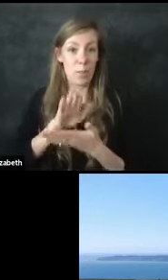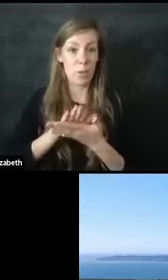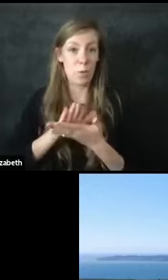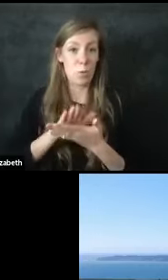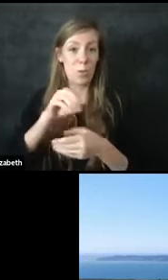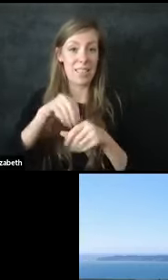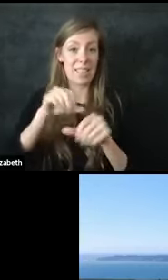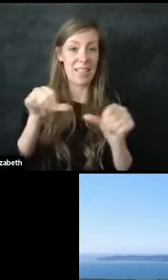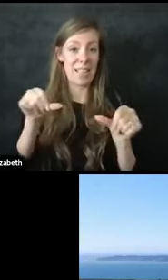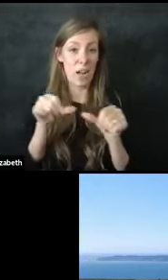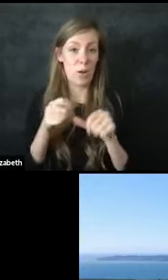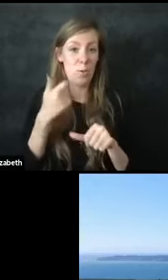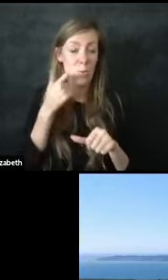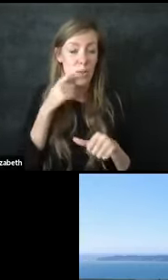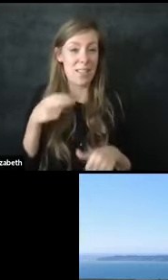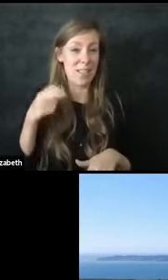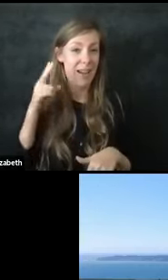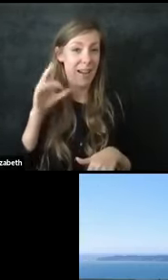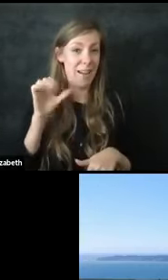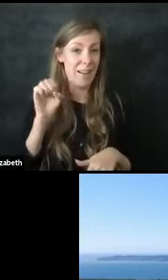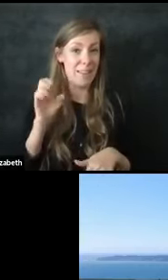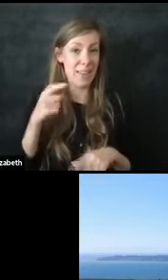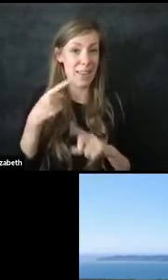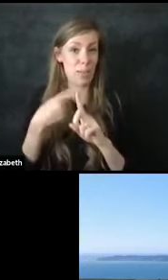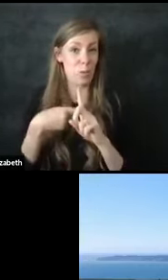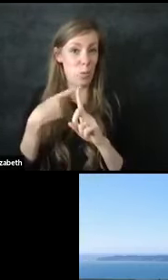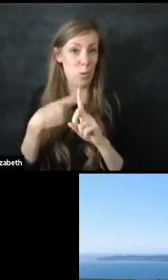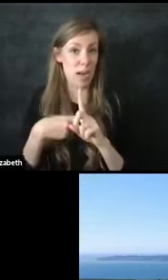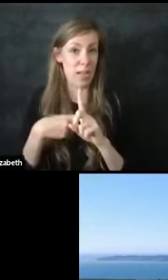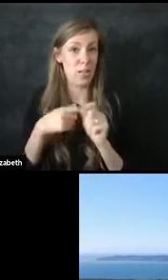with recent high case rates, areas with a high number of English